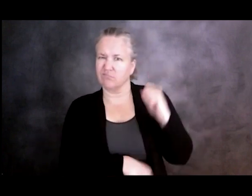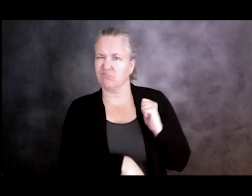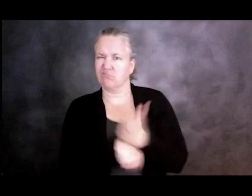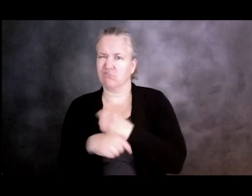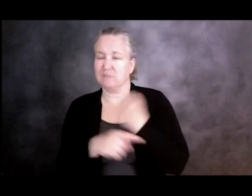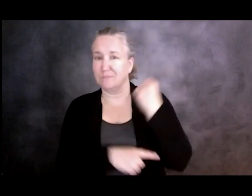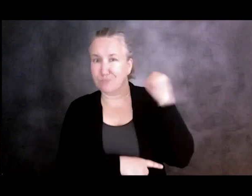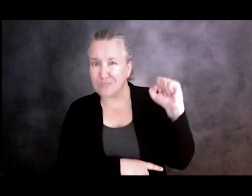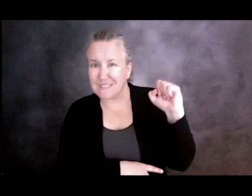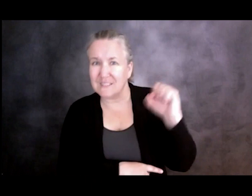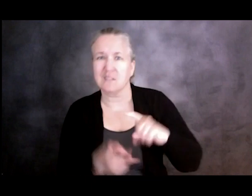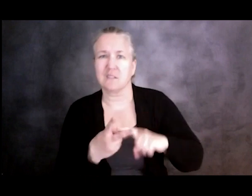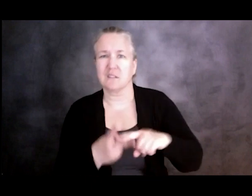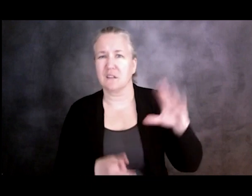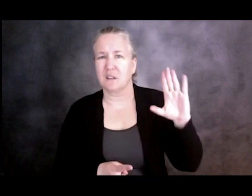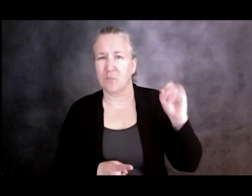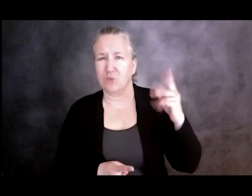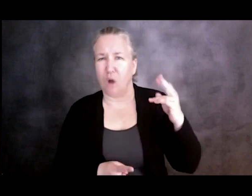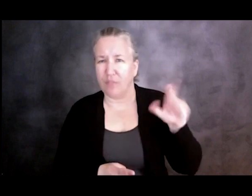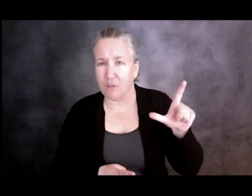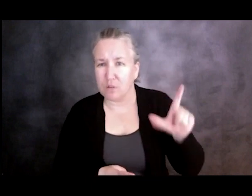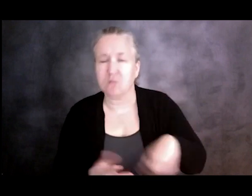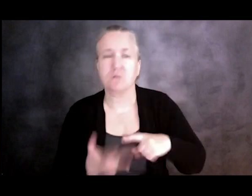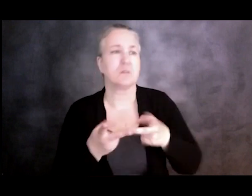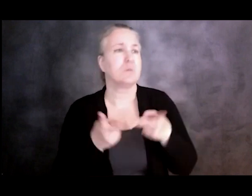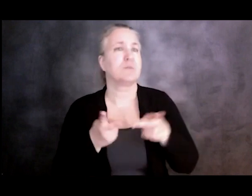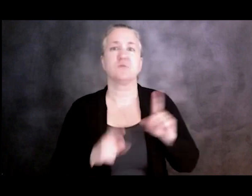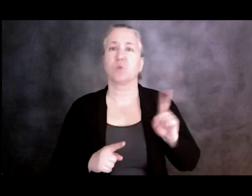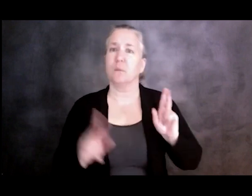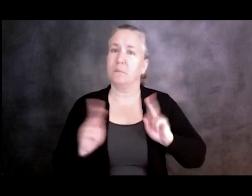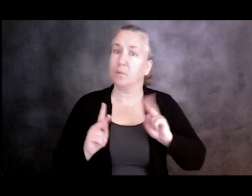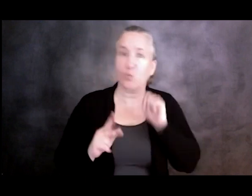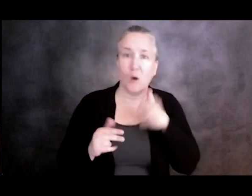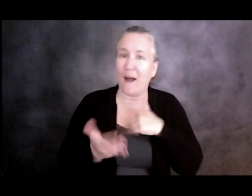in brothels, in places where people do not hold academic degrees.